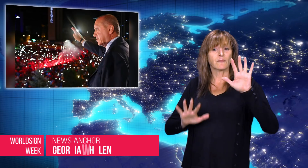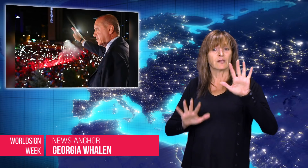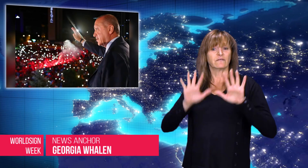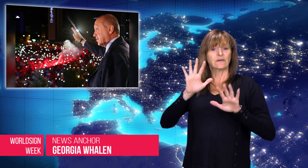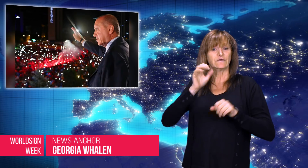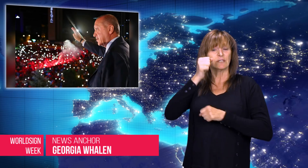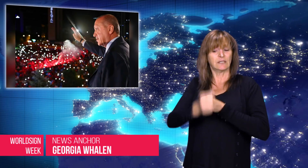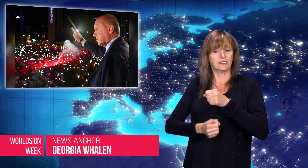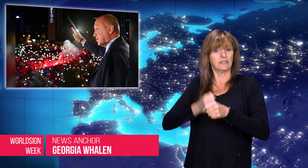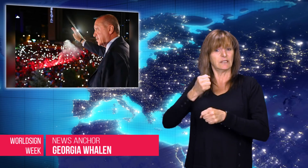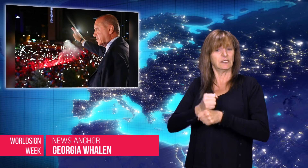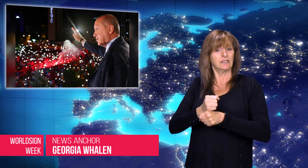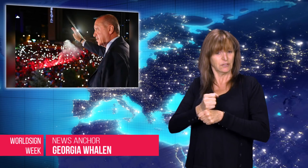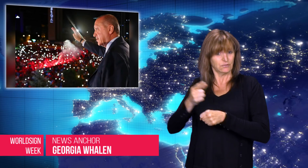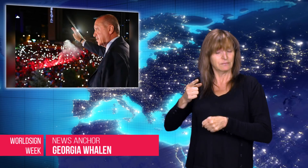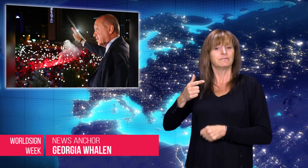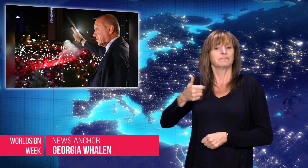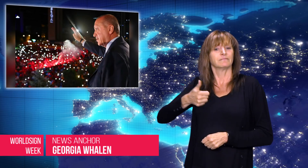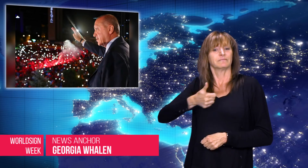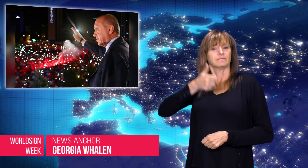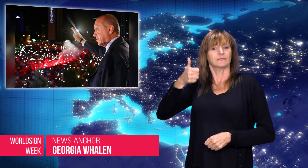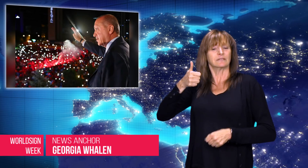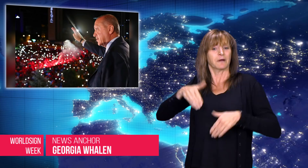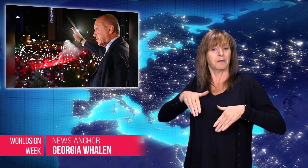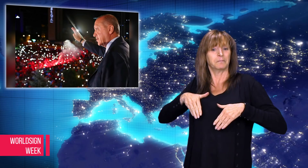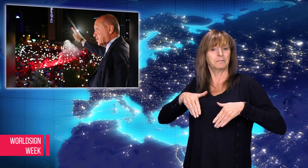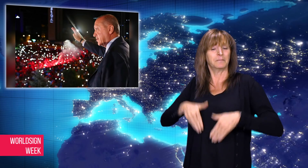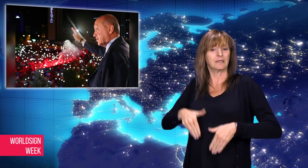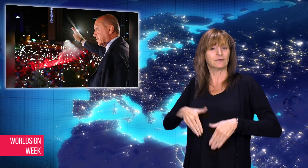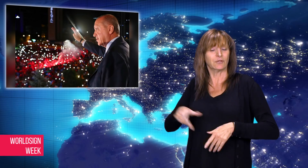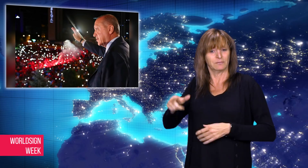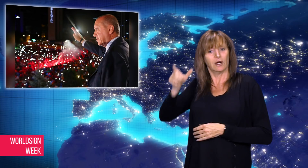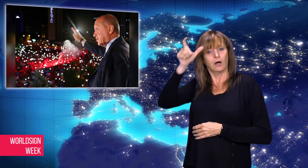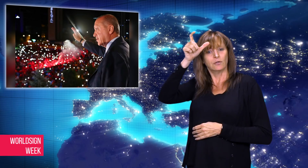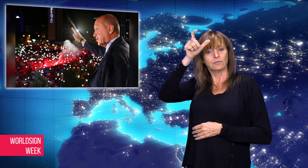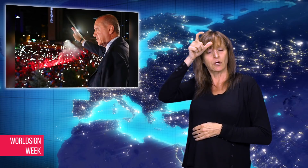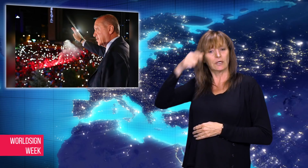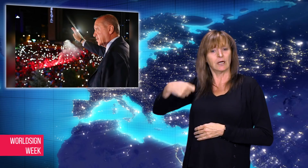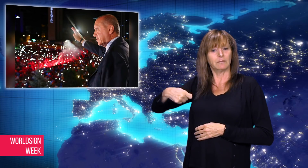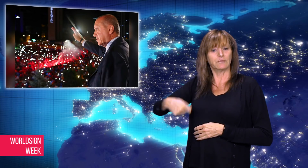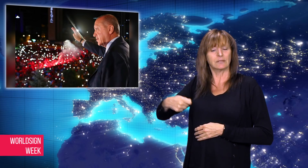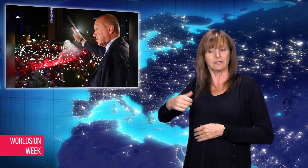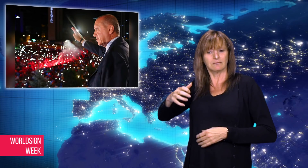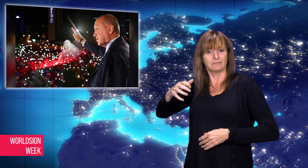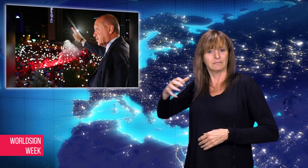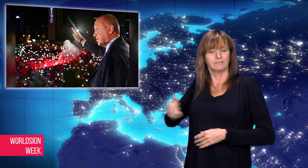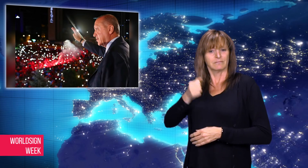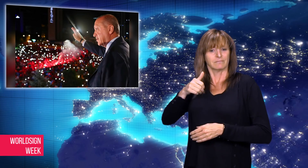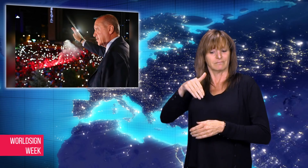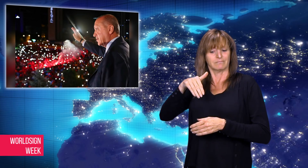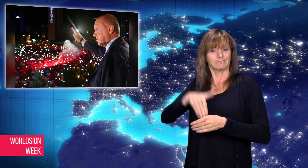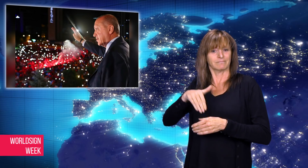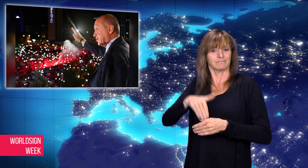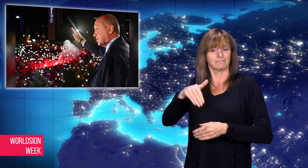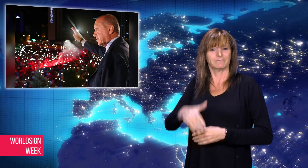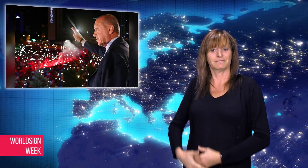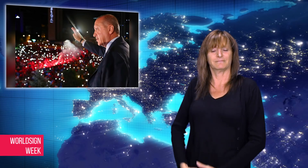Georgia: Turkey president wins reelection after 15 years as prime minister